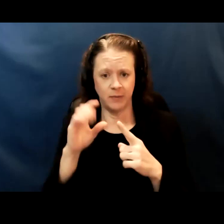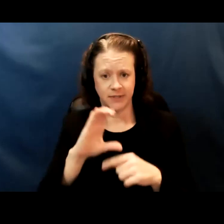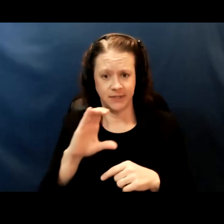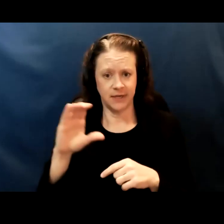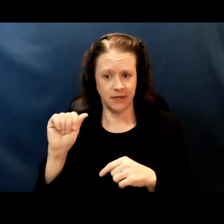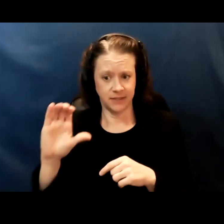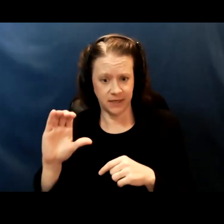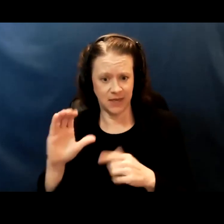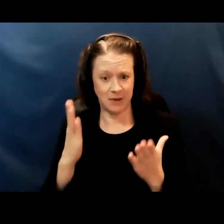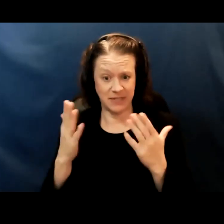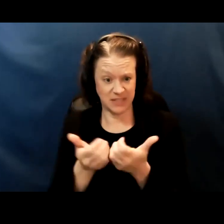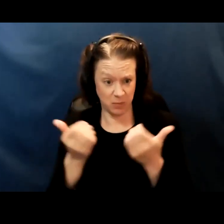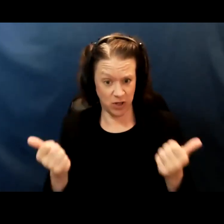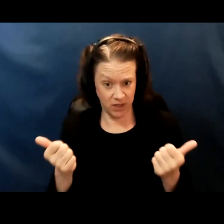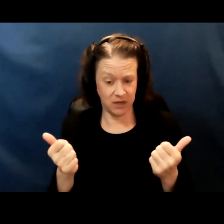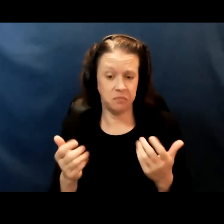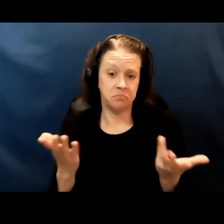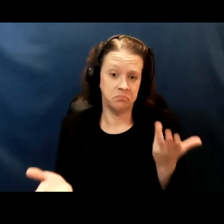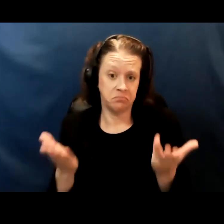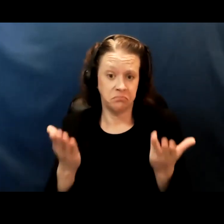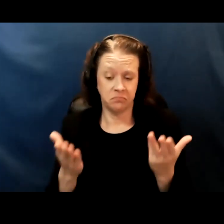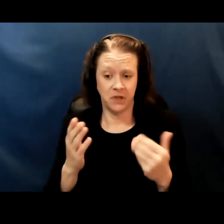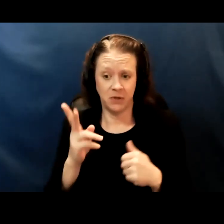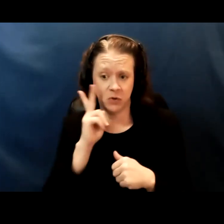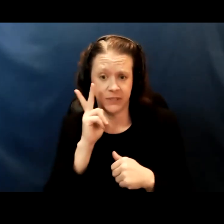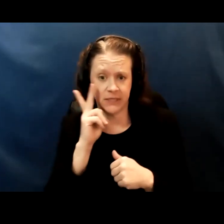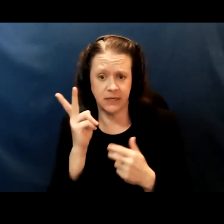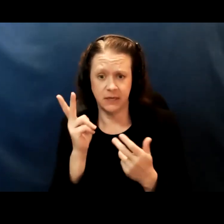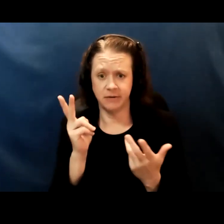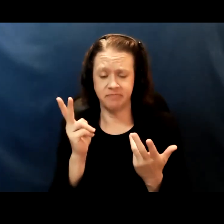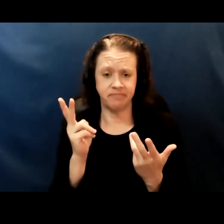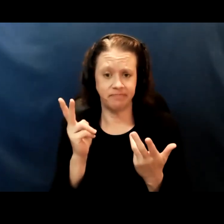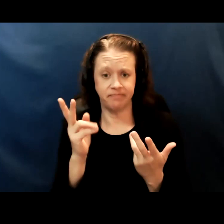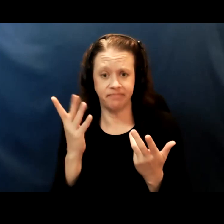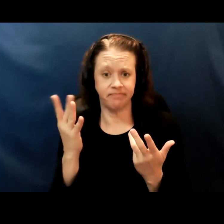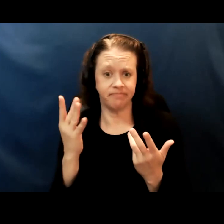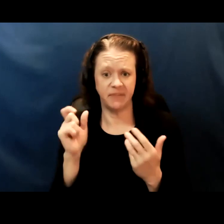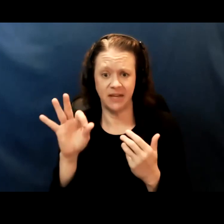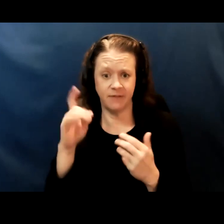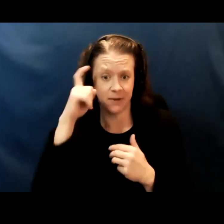maybe separately to see if -- to see if it makes sense for how